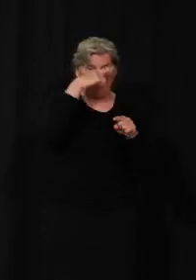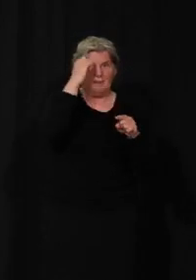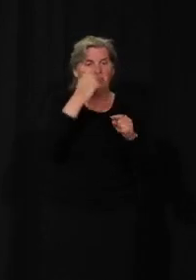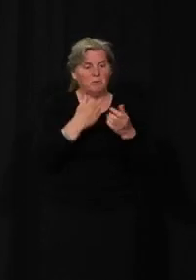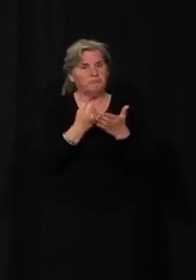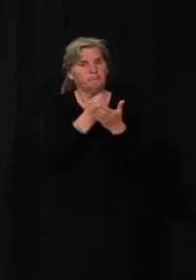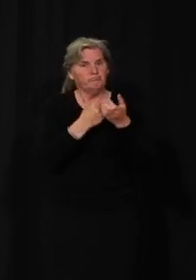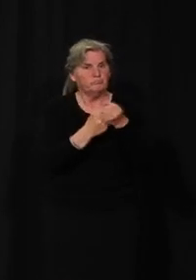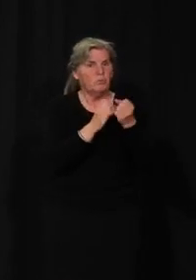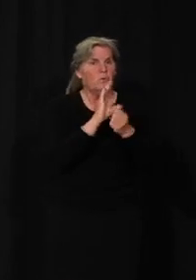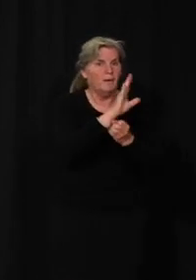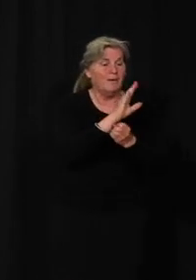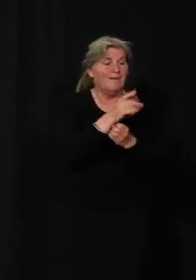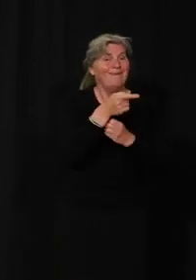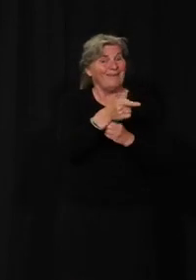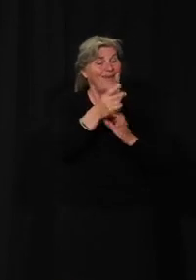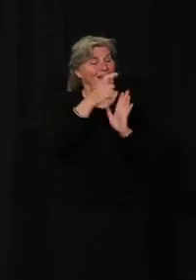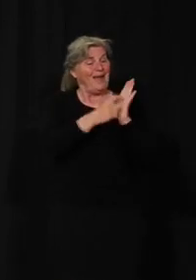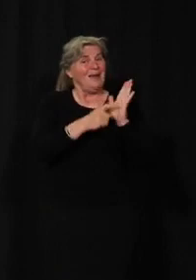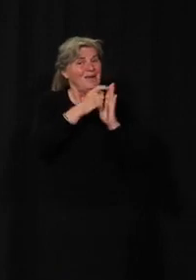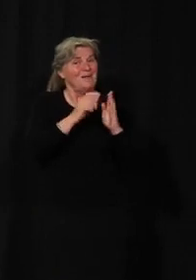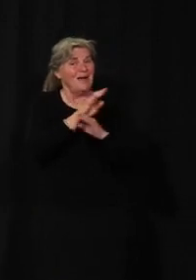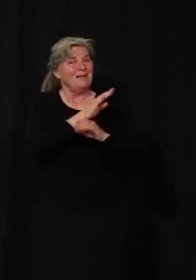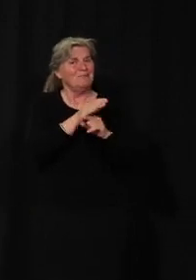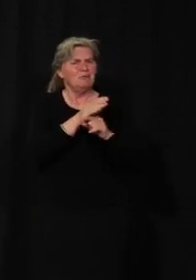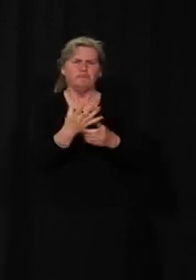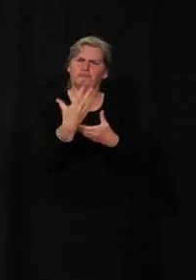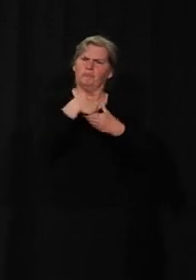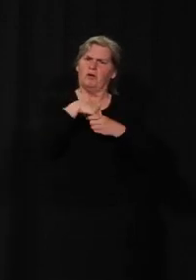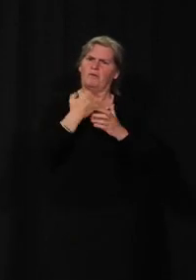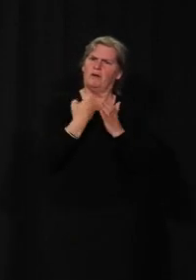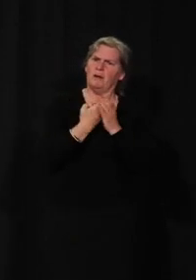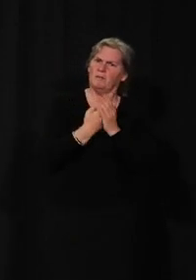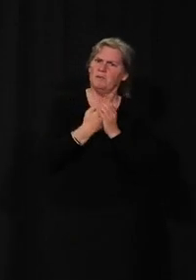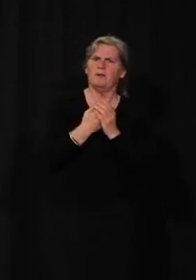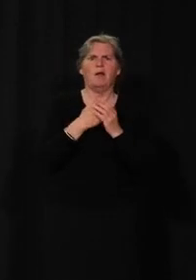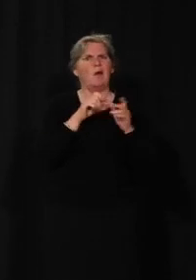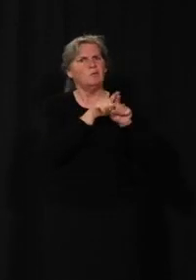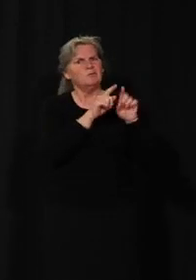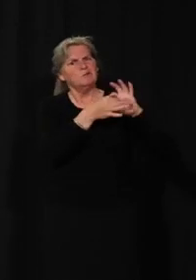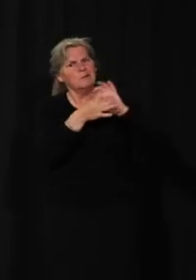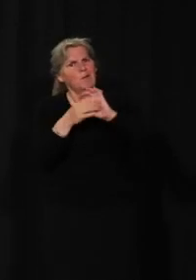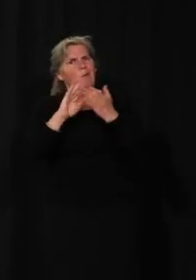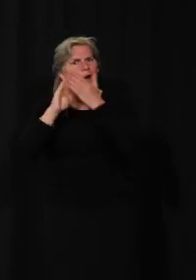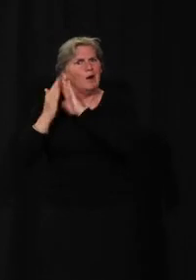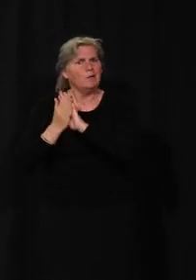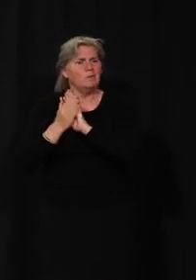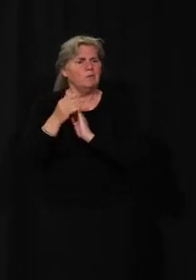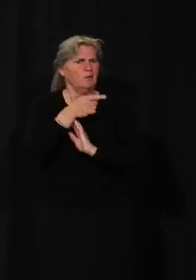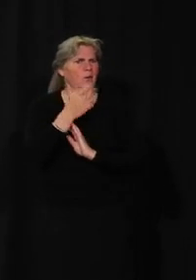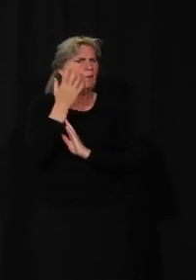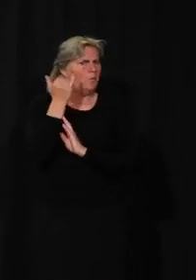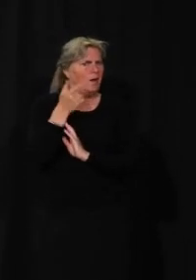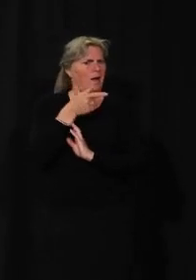These industries are important parts of our economy. They are important parts of our community as well. They create and sustain jobs for